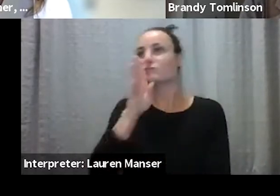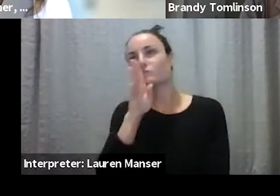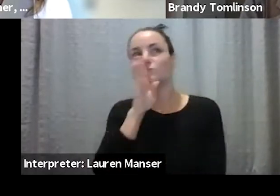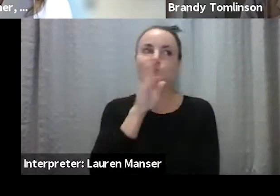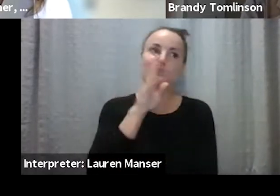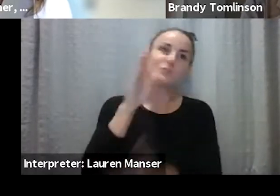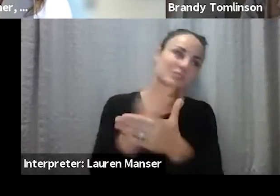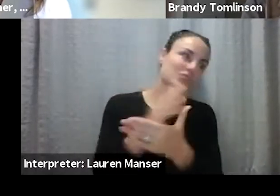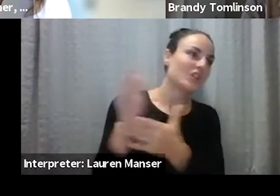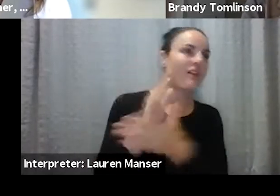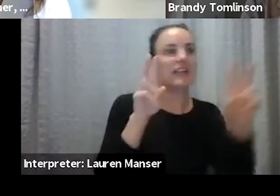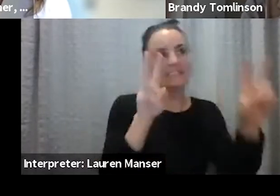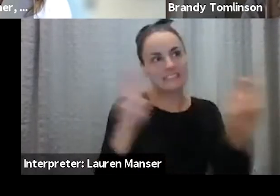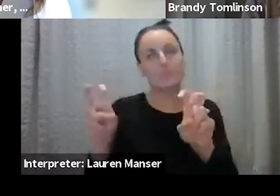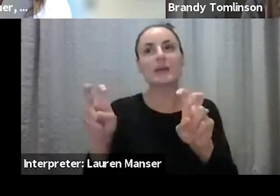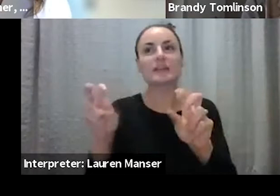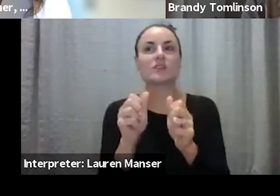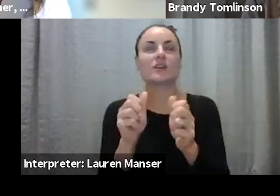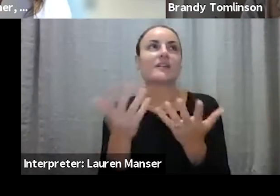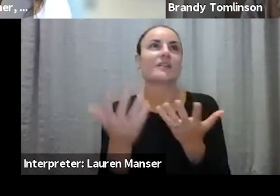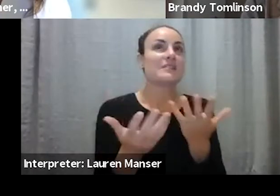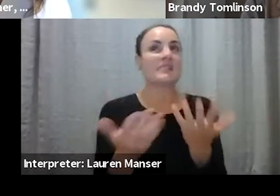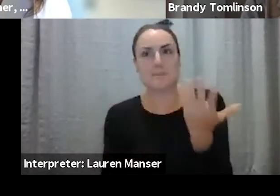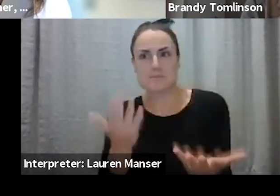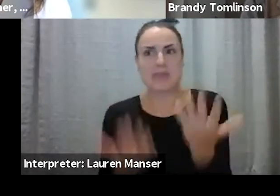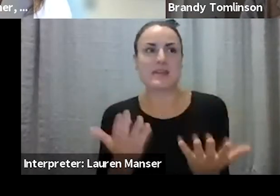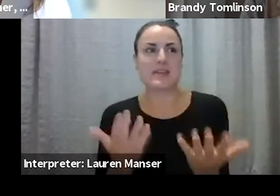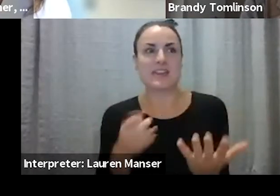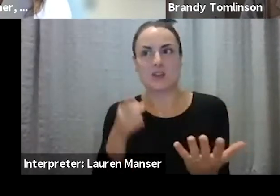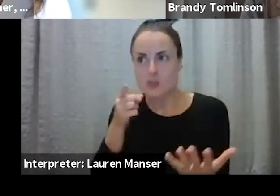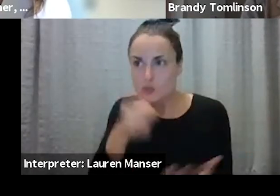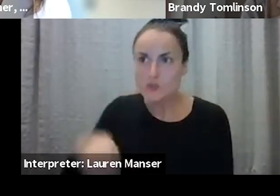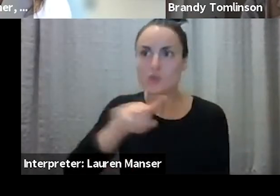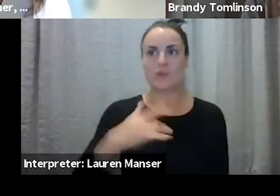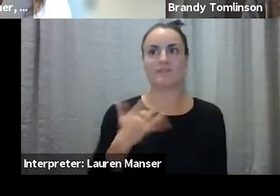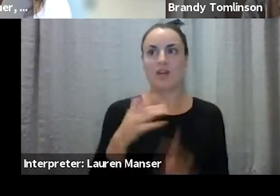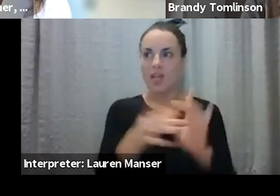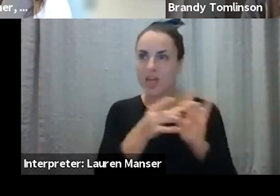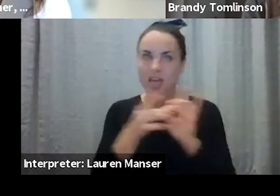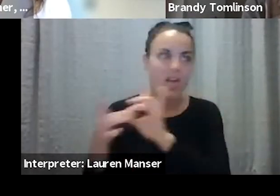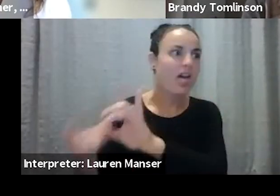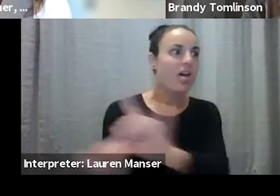that really resonate with a lot of people throughout these past 18 months of the pandemic.